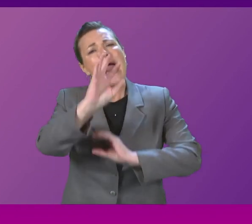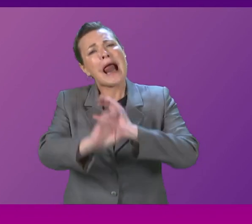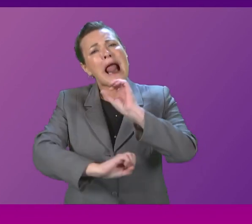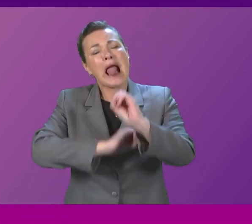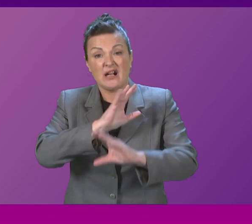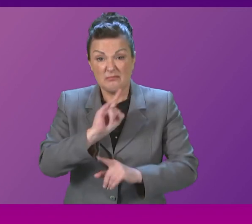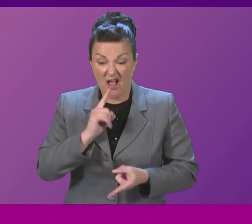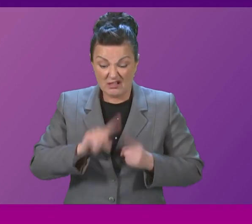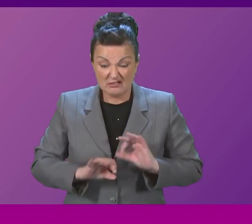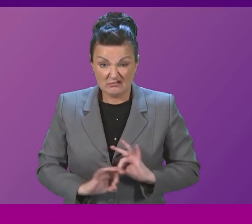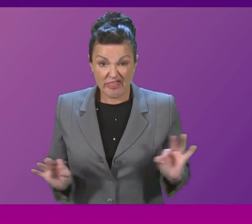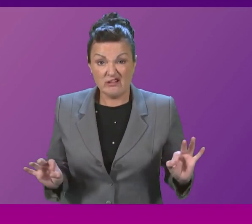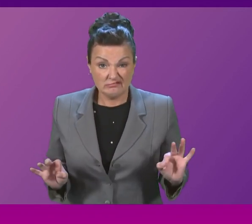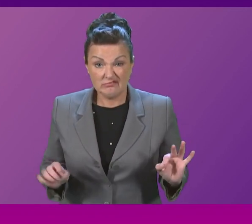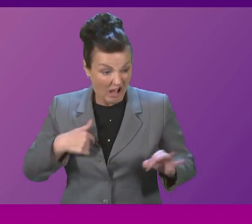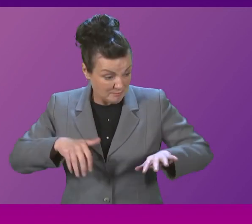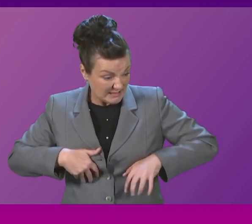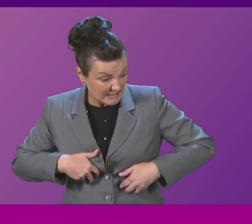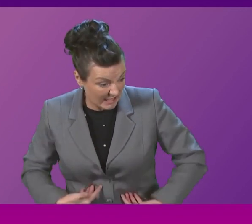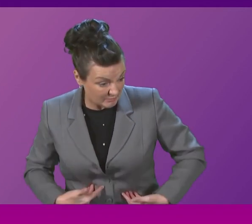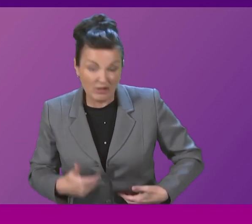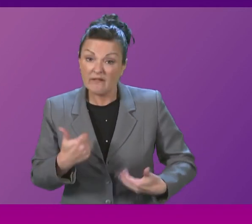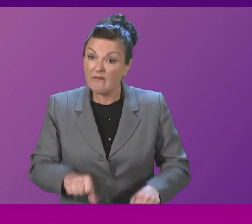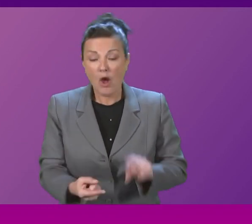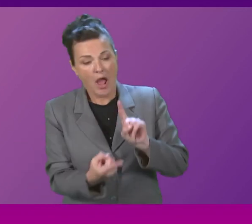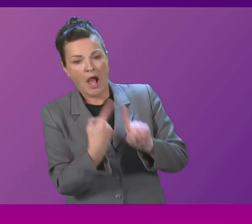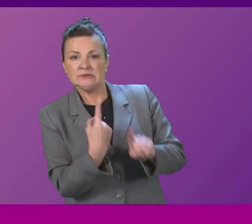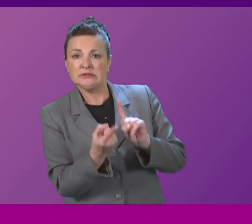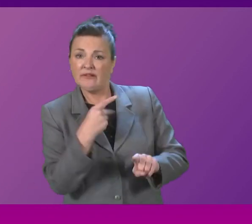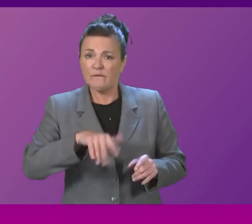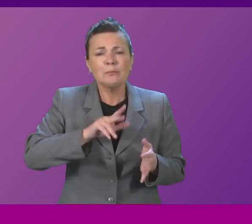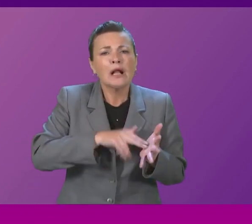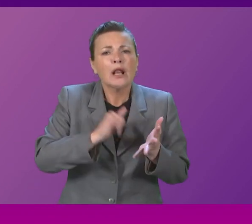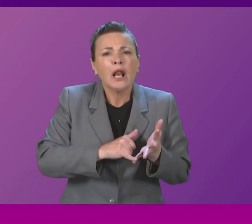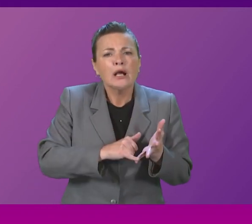What I am desperate for in the chamber is, finally, an answer from Nicola Sturgeon.